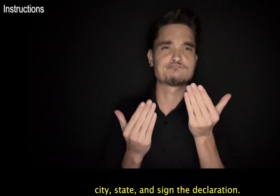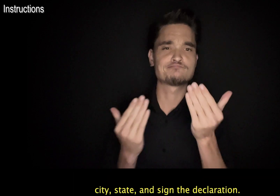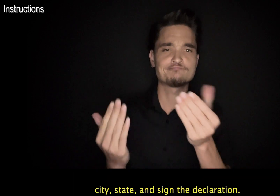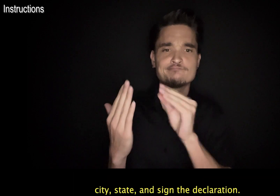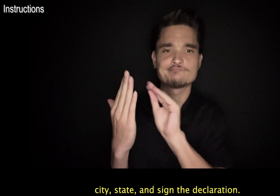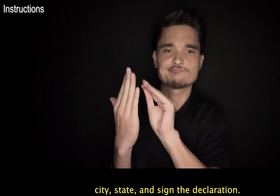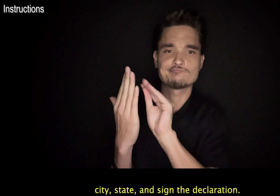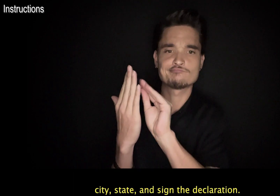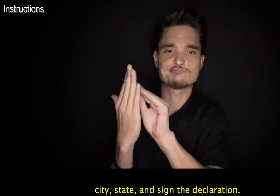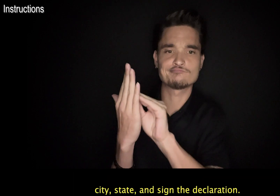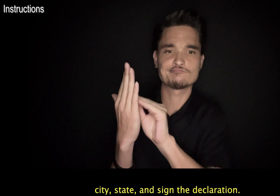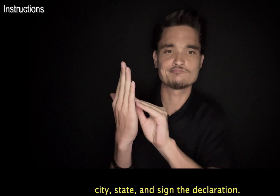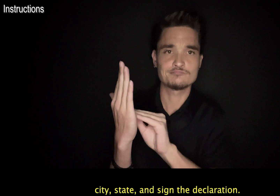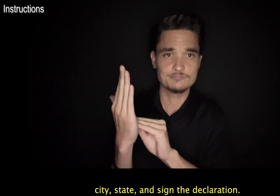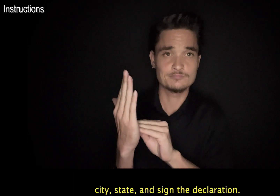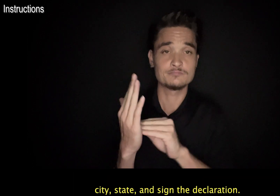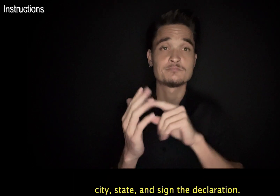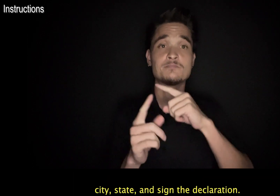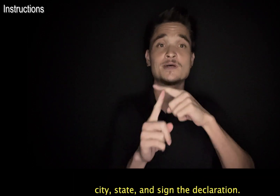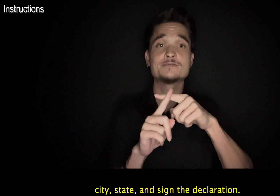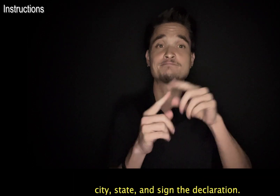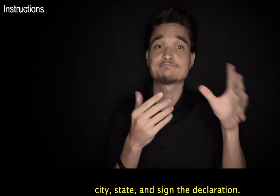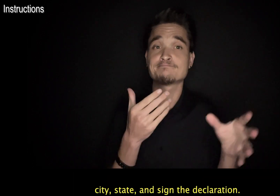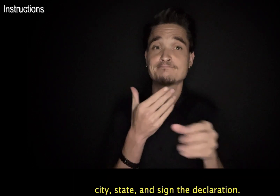city, state, and sign the declaration.